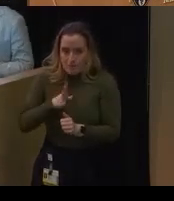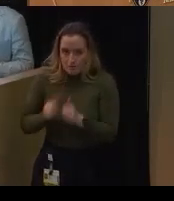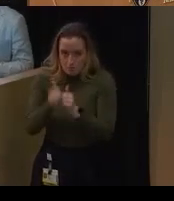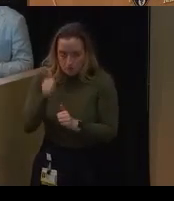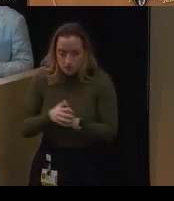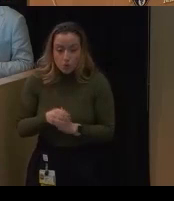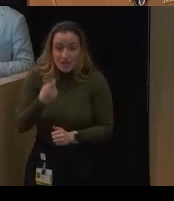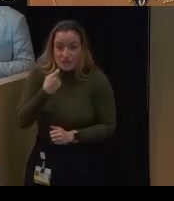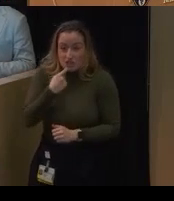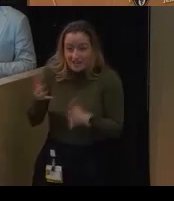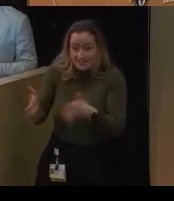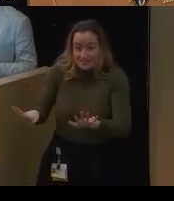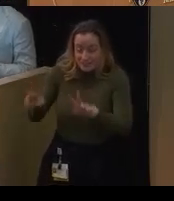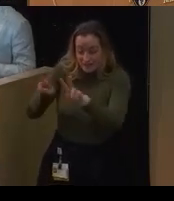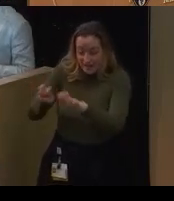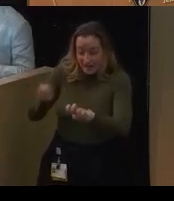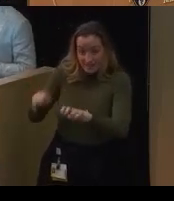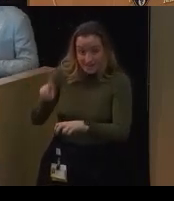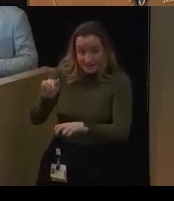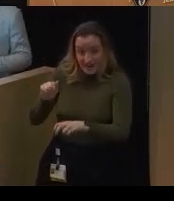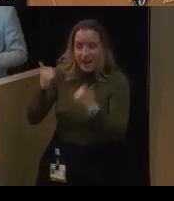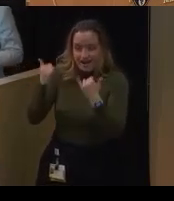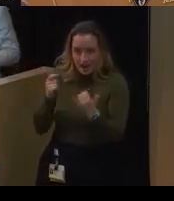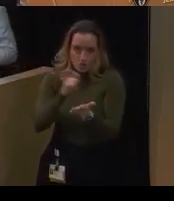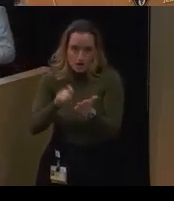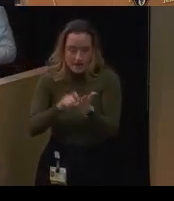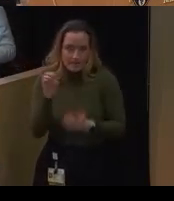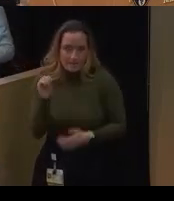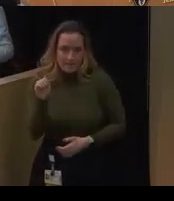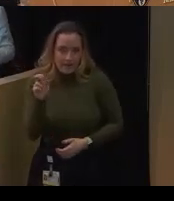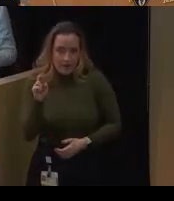the data and are writing up that manuscript right now so here's what the procedure looked